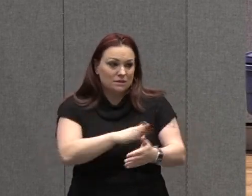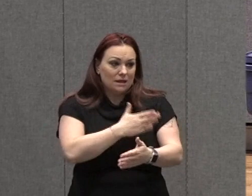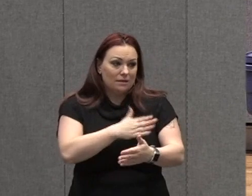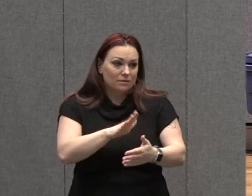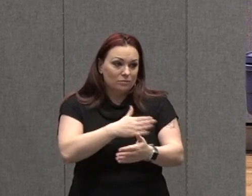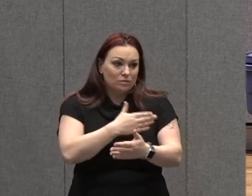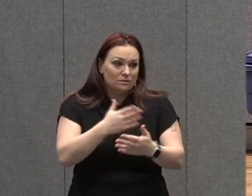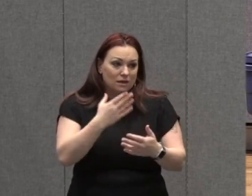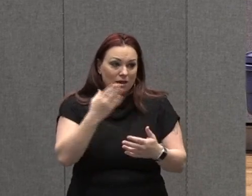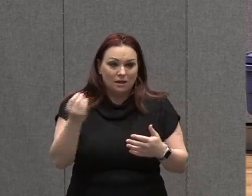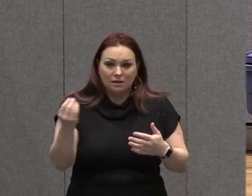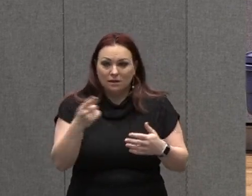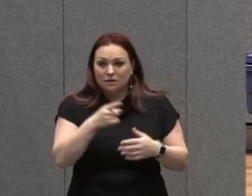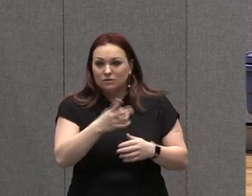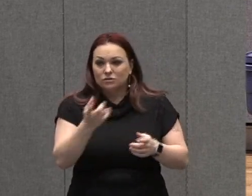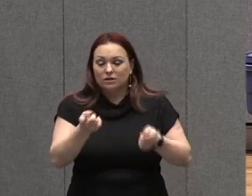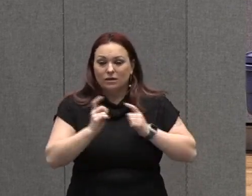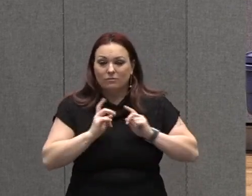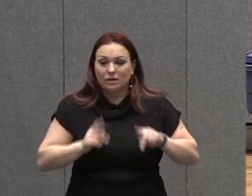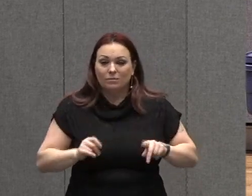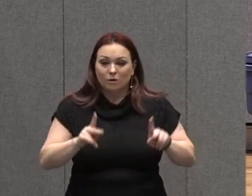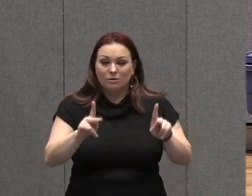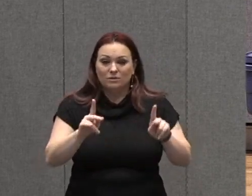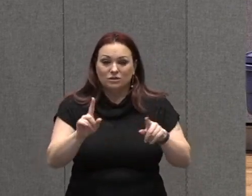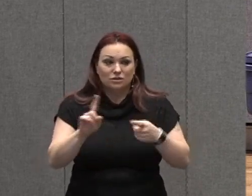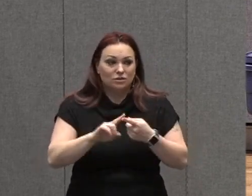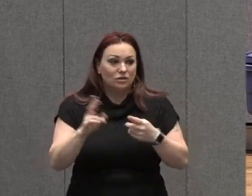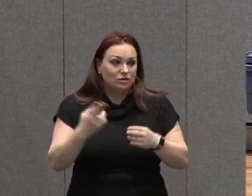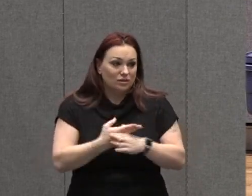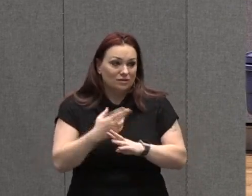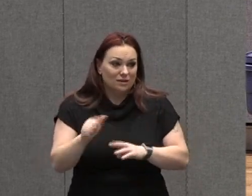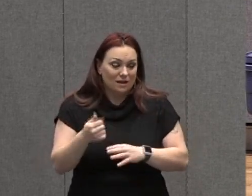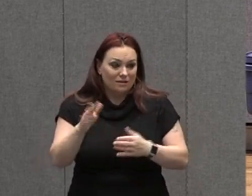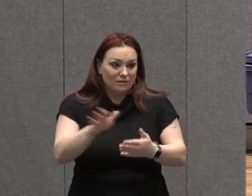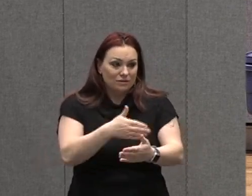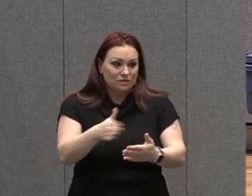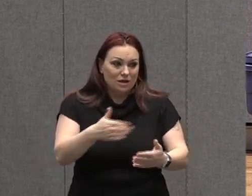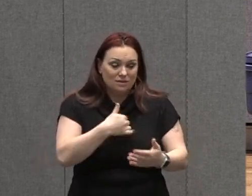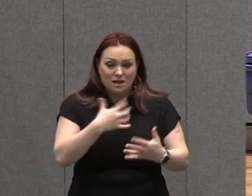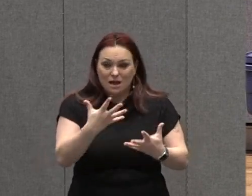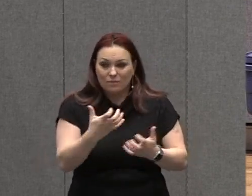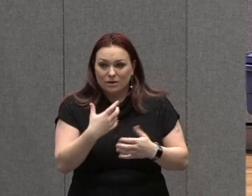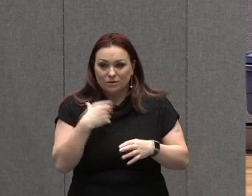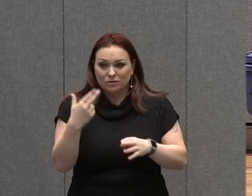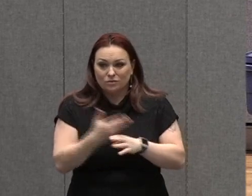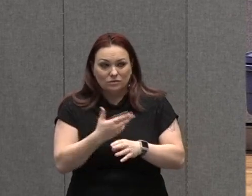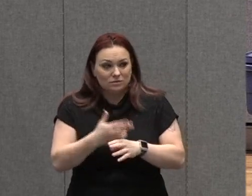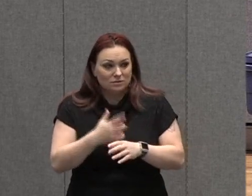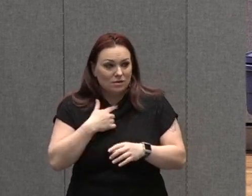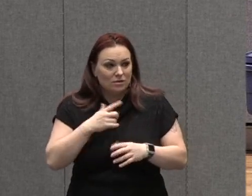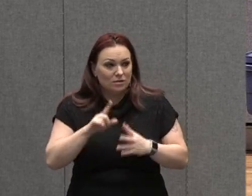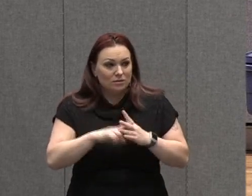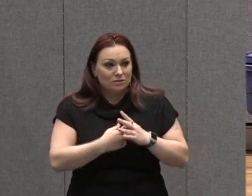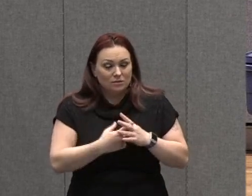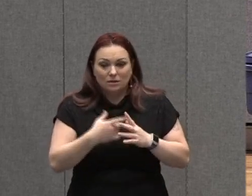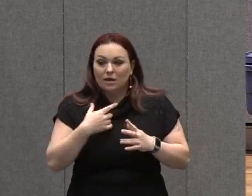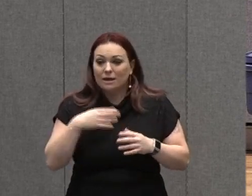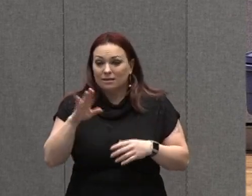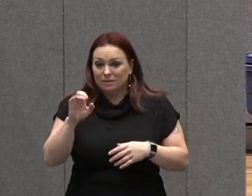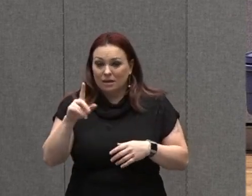and she's given me permission to use any of her songs I want so I'm gonna use this one. - Very nice. We're gonna start, we're gonna get the beat going